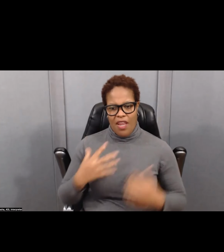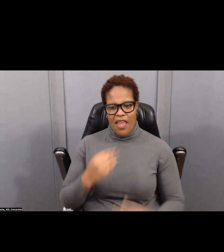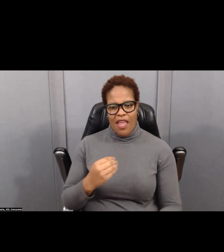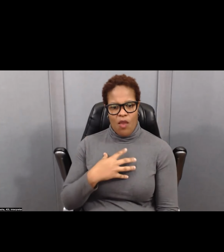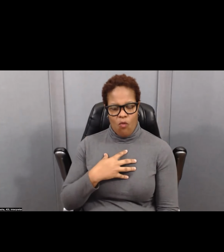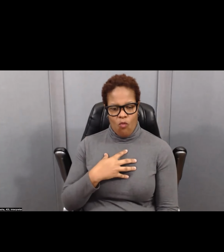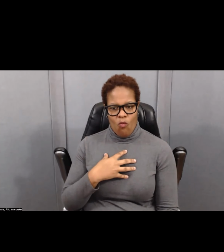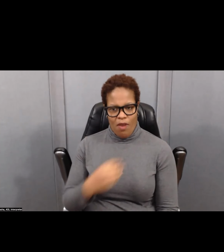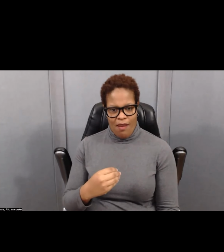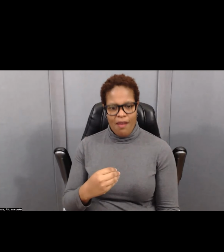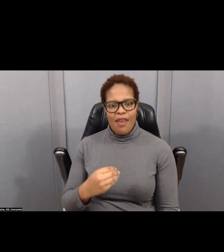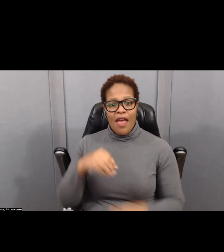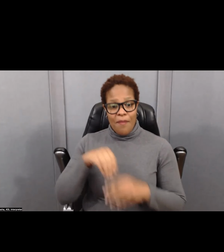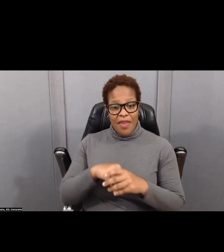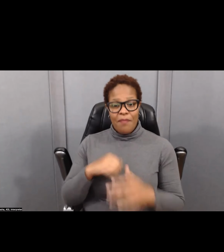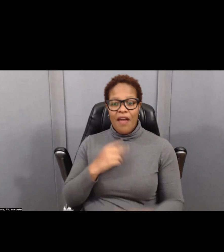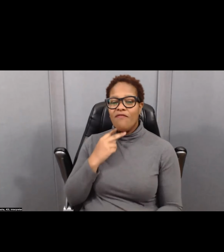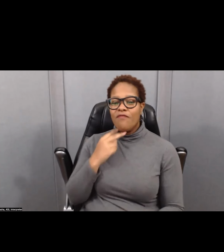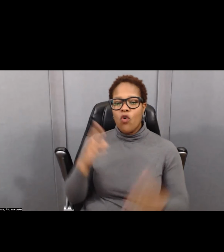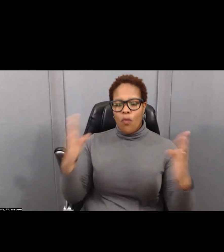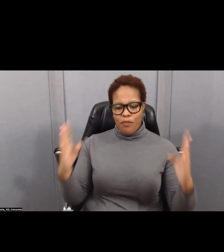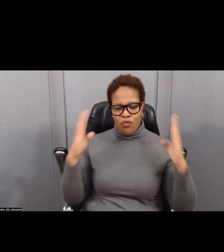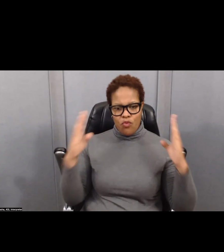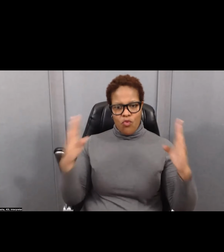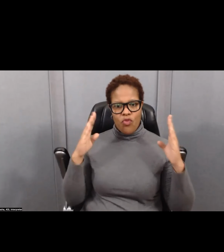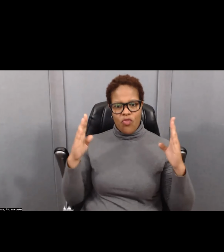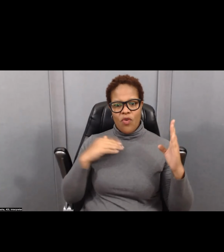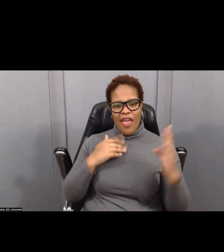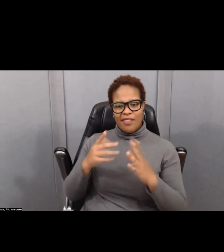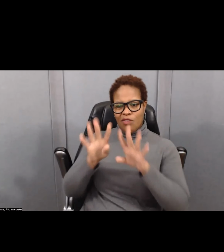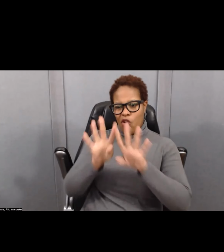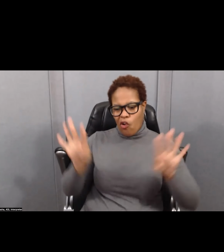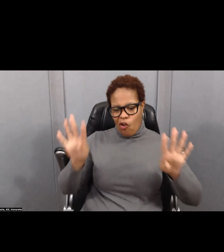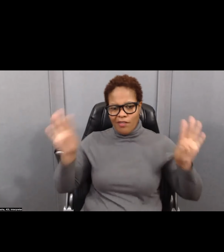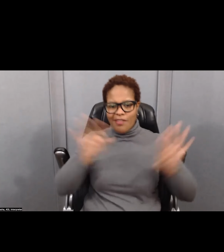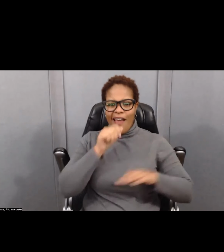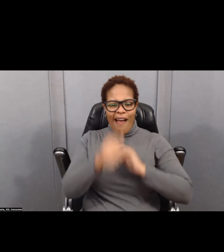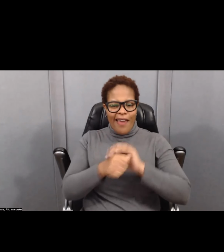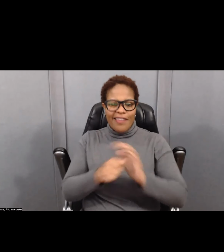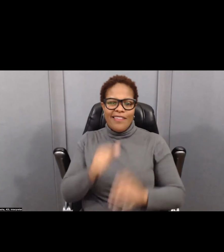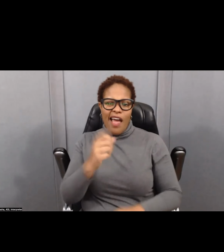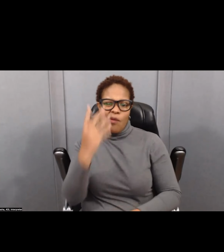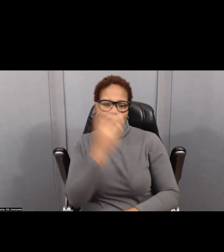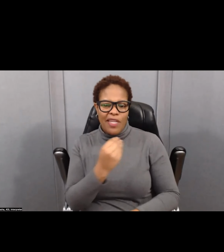that has beige curtains on the side, kind of hiding some of that not so pretty looking sound proofing stuff.